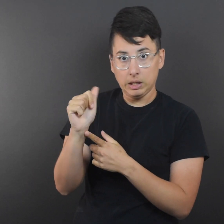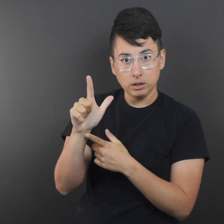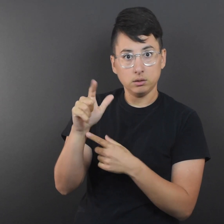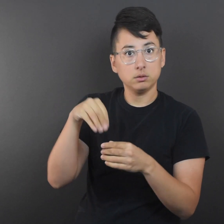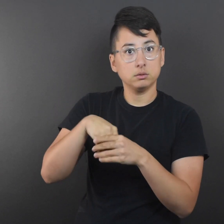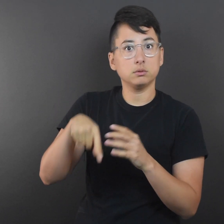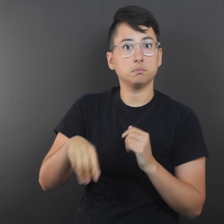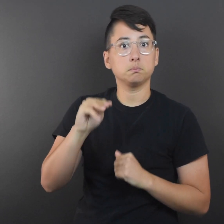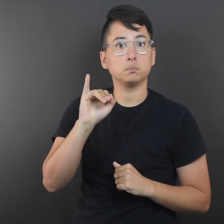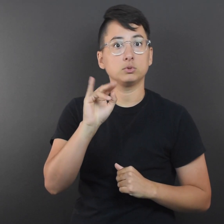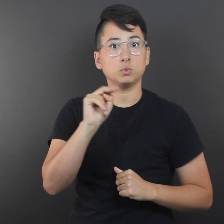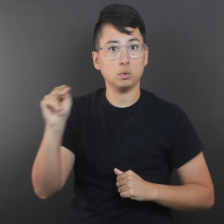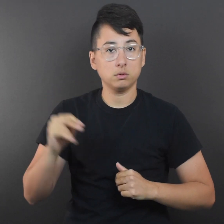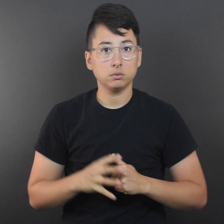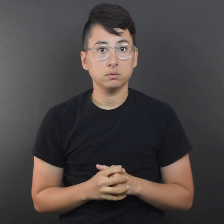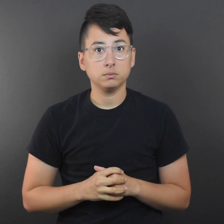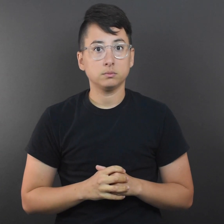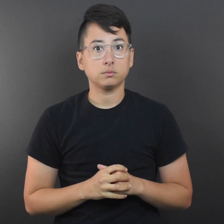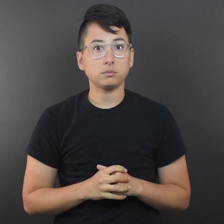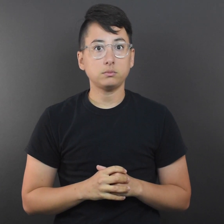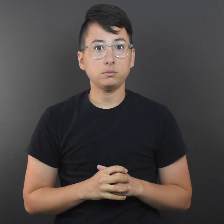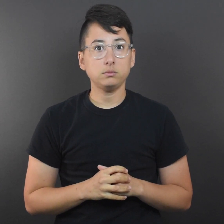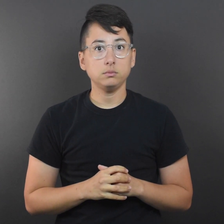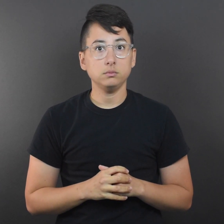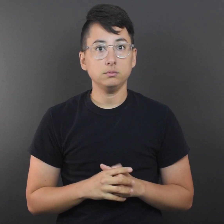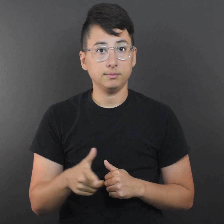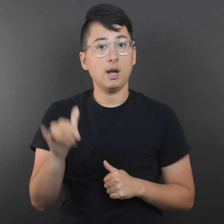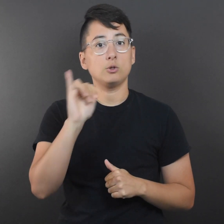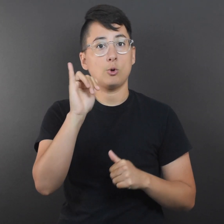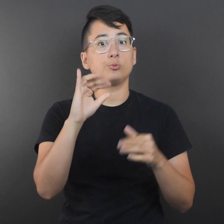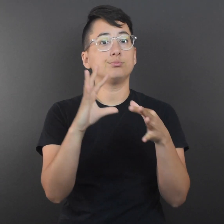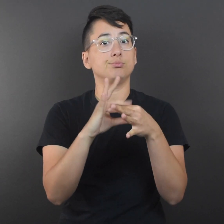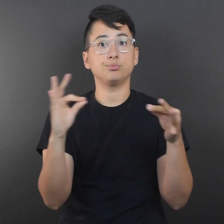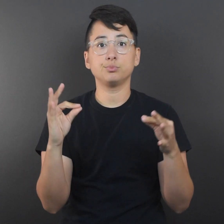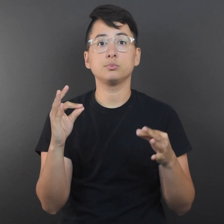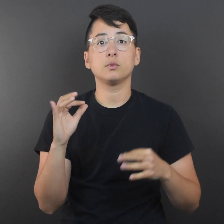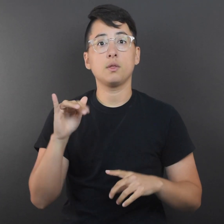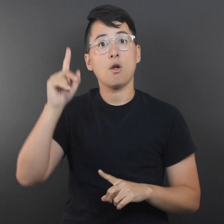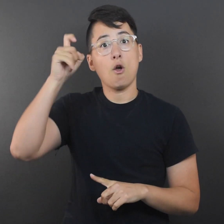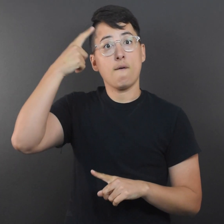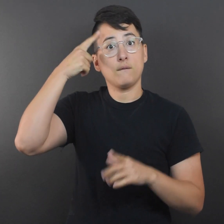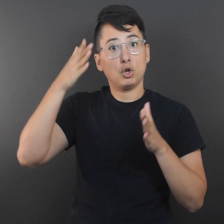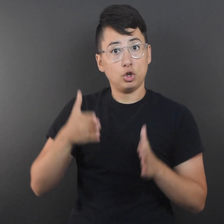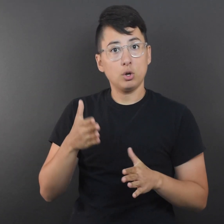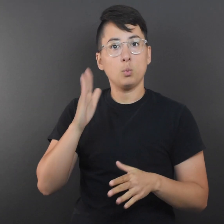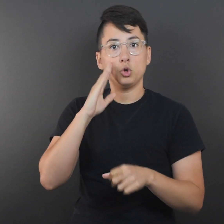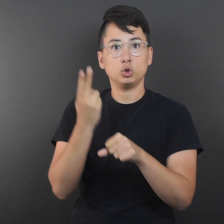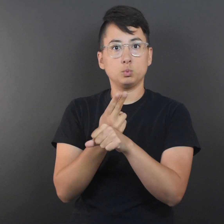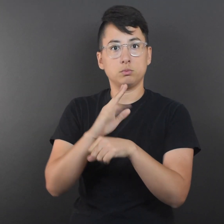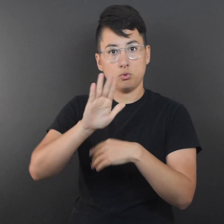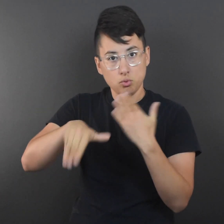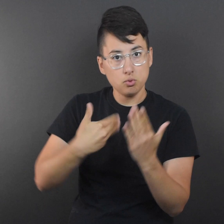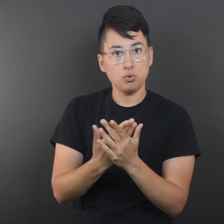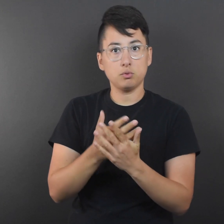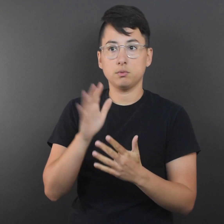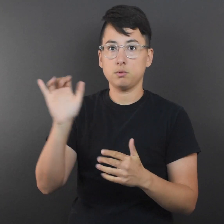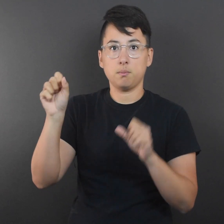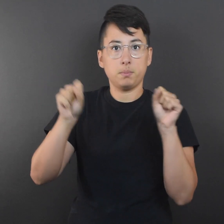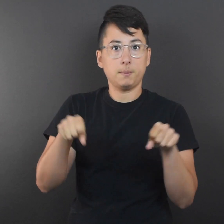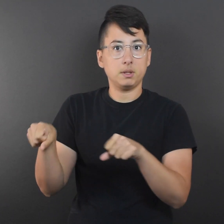It also states that the Governor will use all legal discretion to decline to extradite people